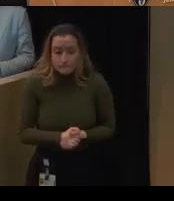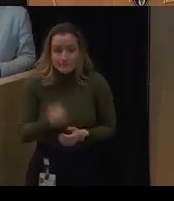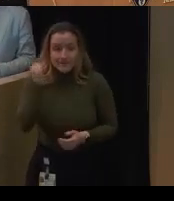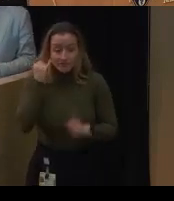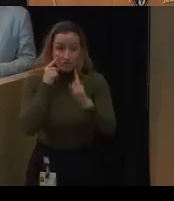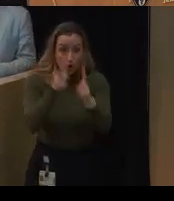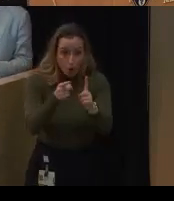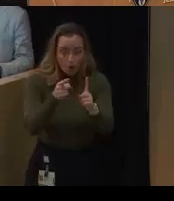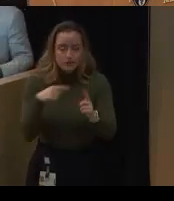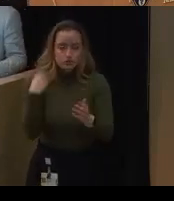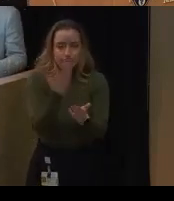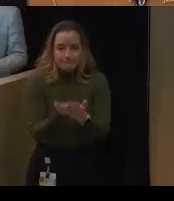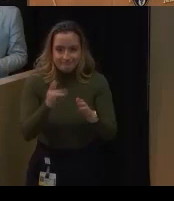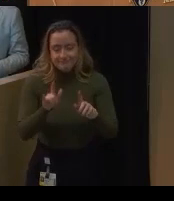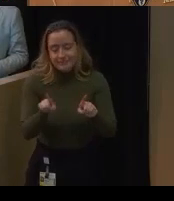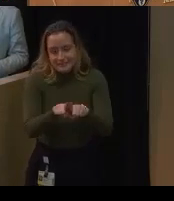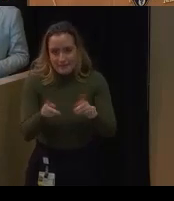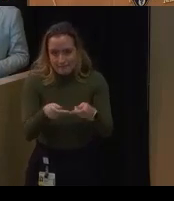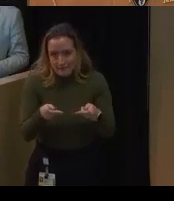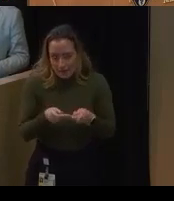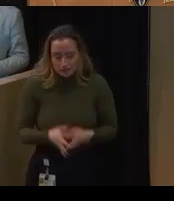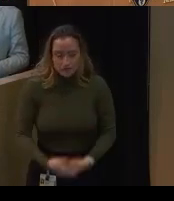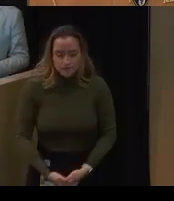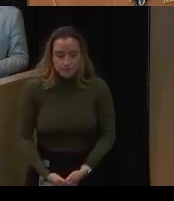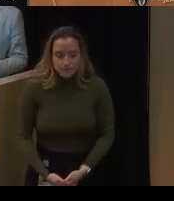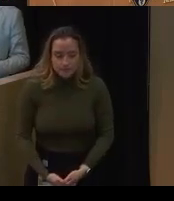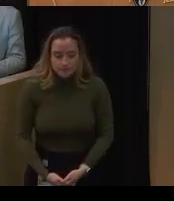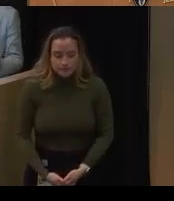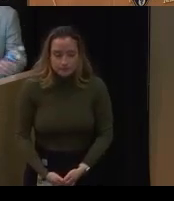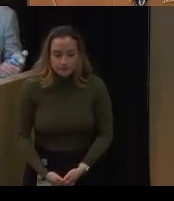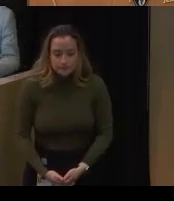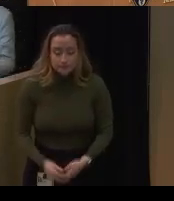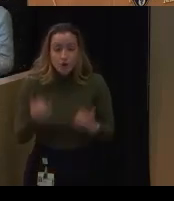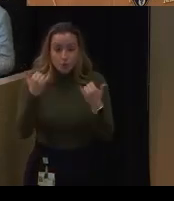there okay and then it's also well tolerated and there aren't any known side effects besides any